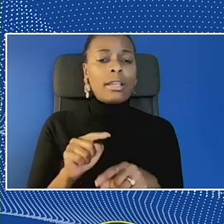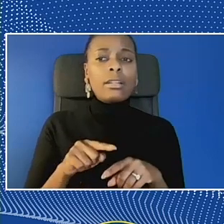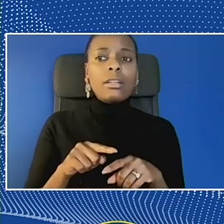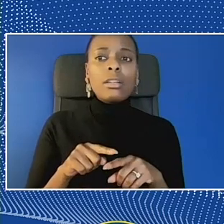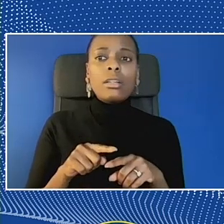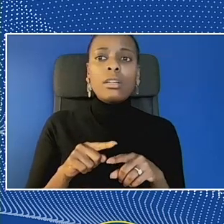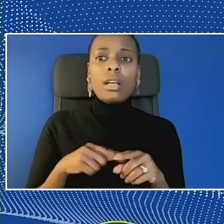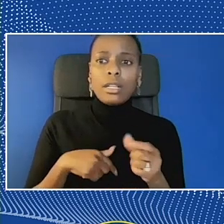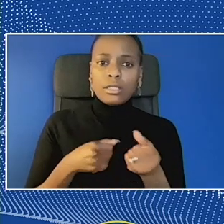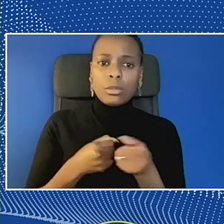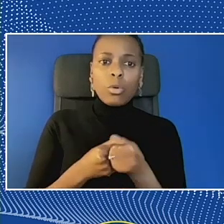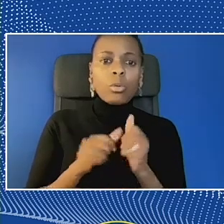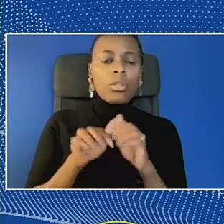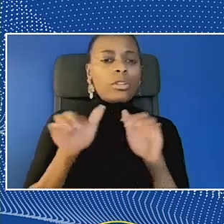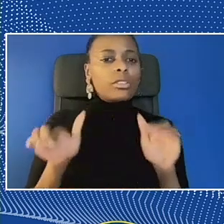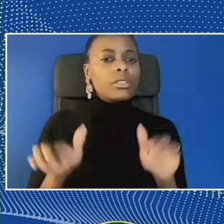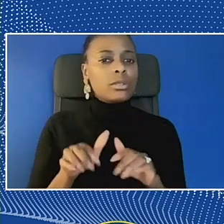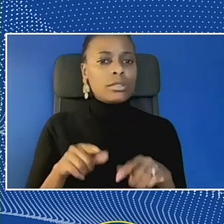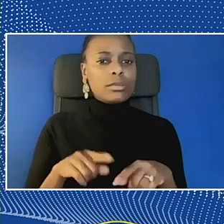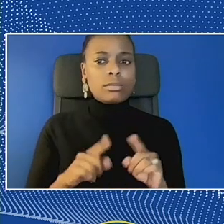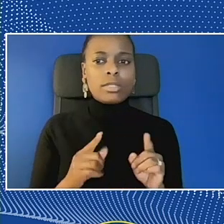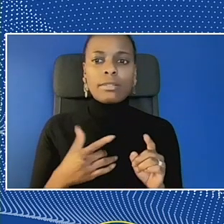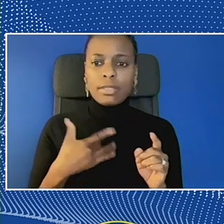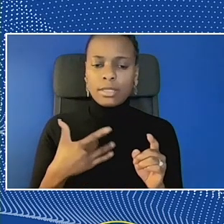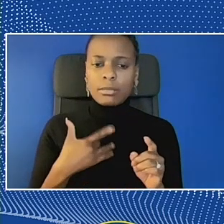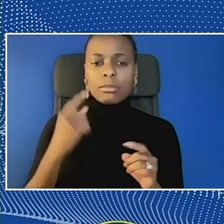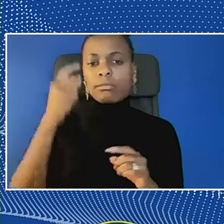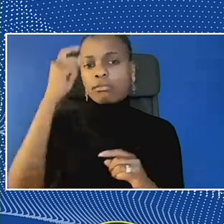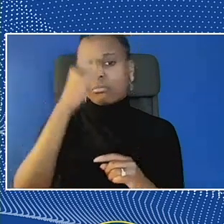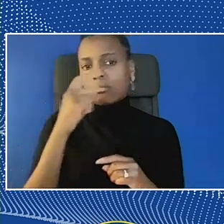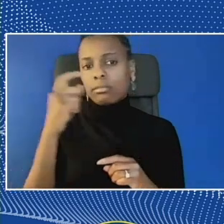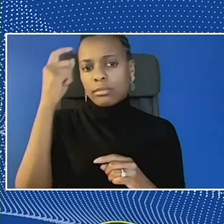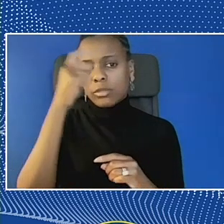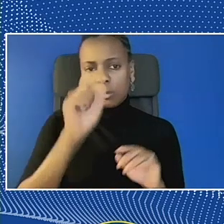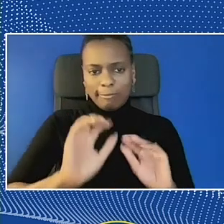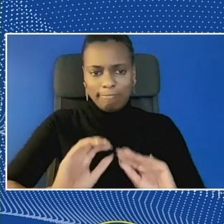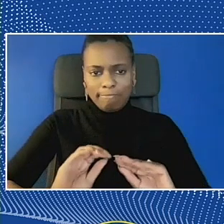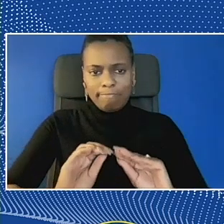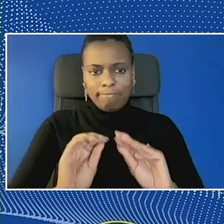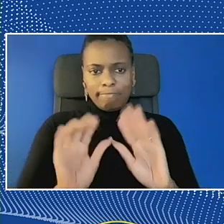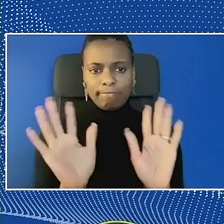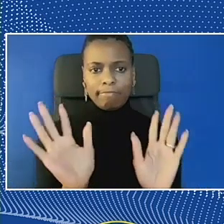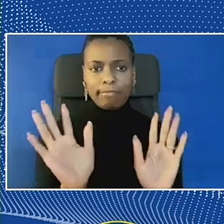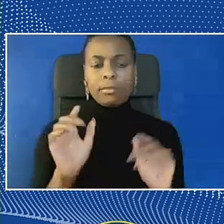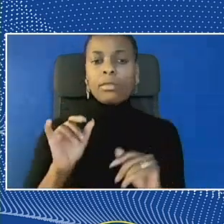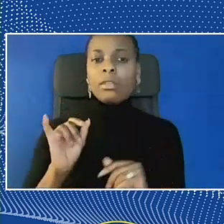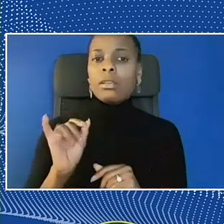you're doing here. I just think it would be prudent to be really crystal clear that if you're saying you can rely on an